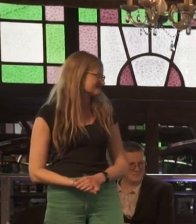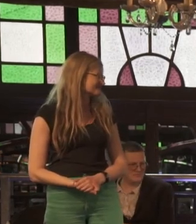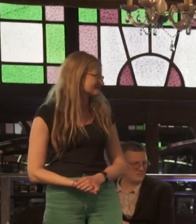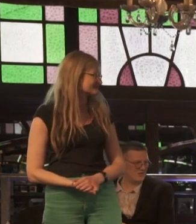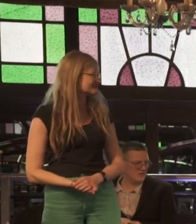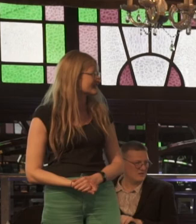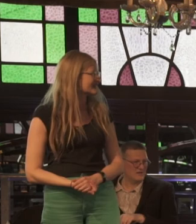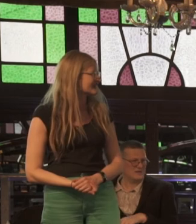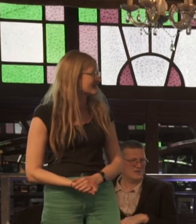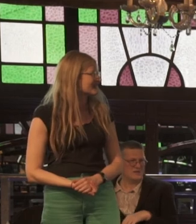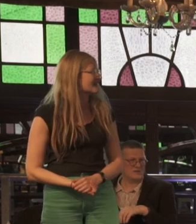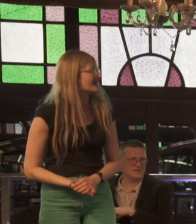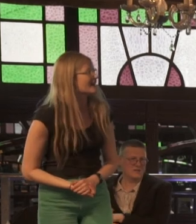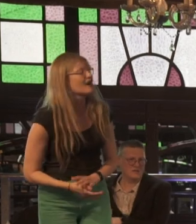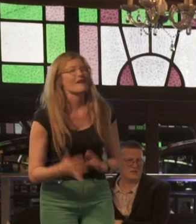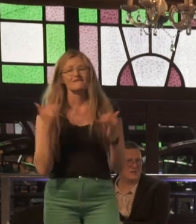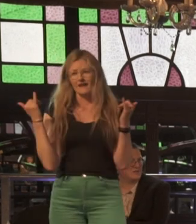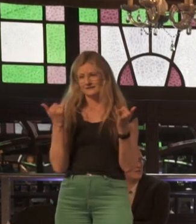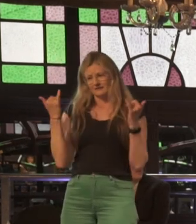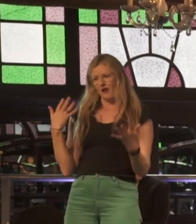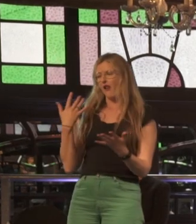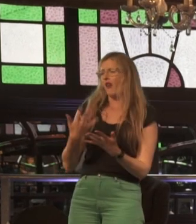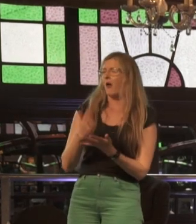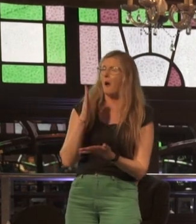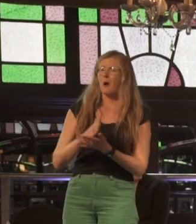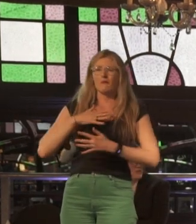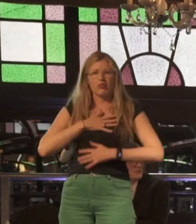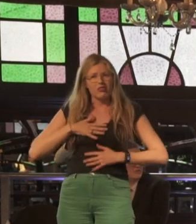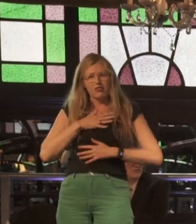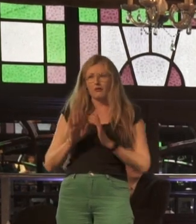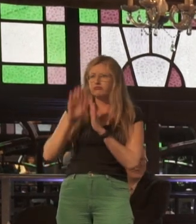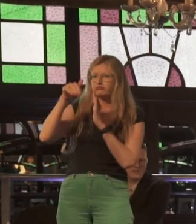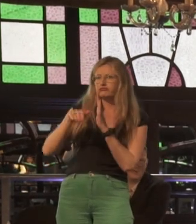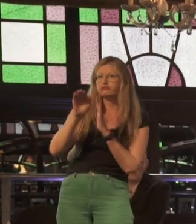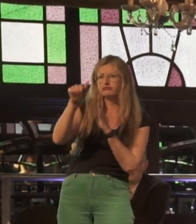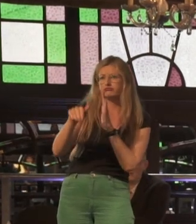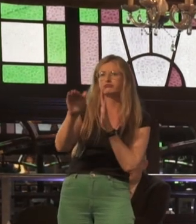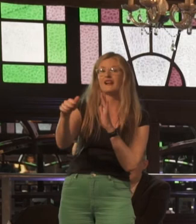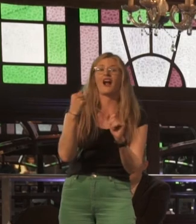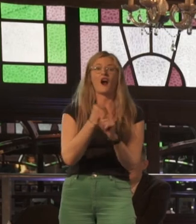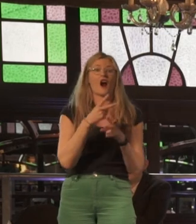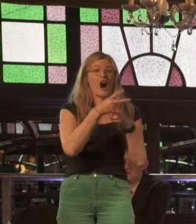Oh, my God. This festival has been such an emotional rollercoaster for me. I think from The Guardian absolutely hating me,